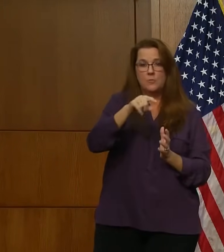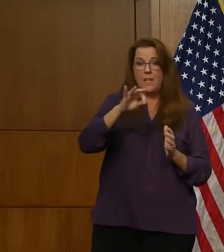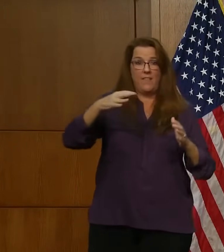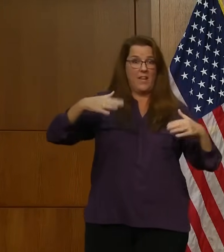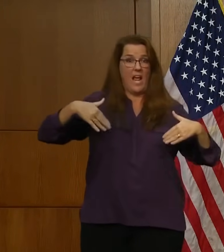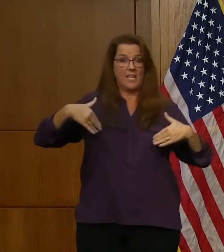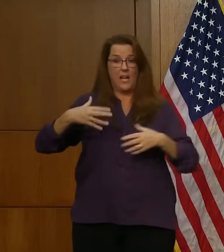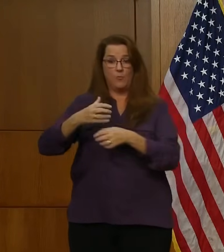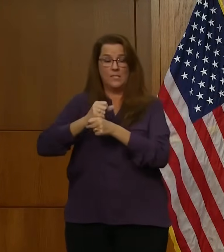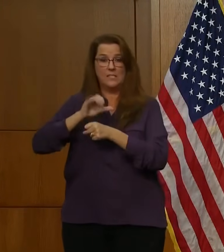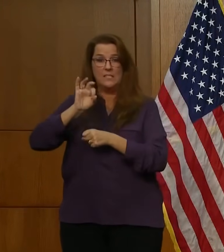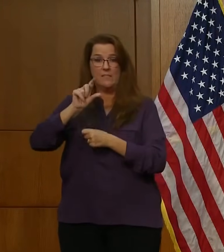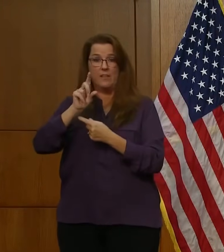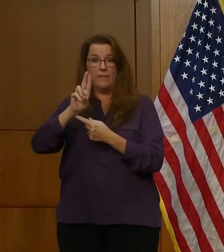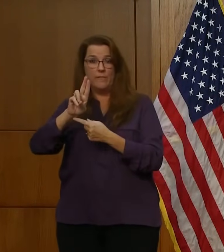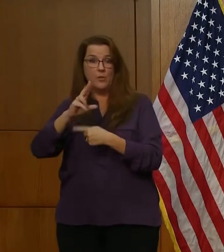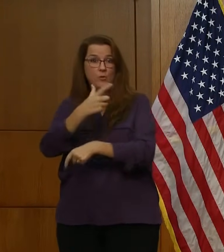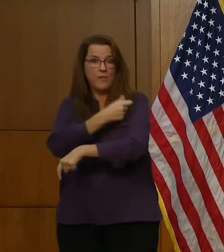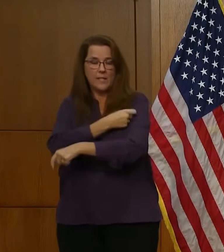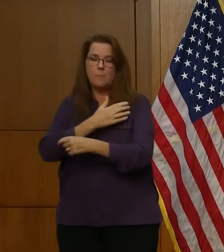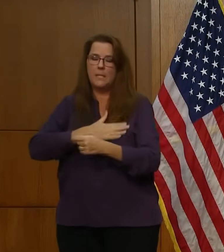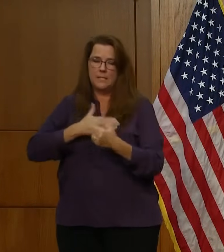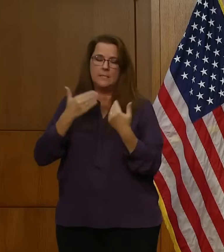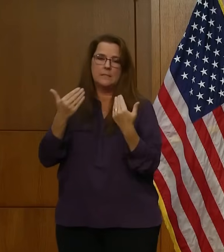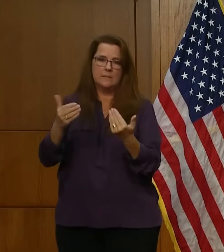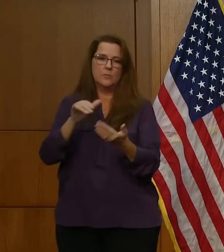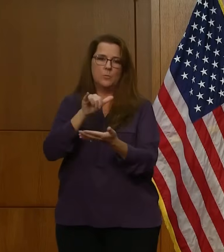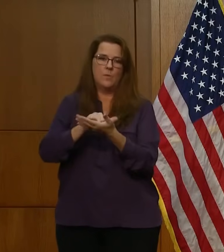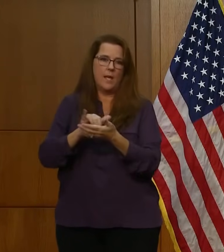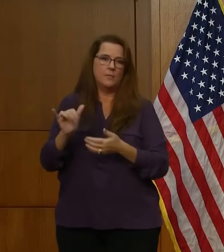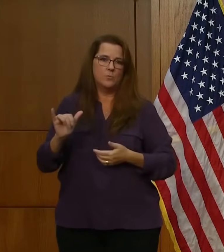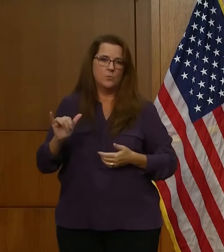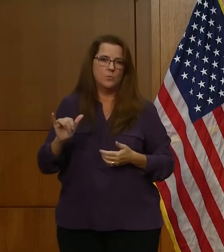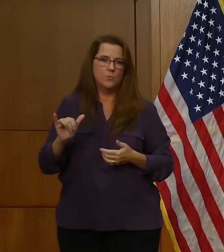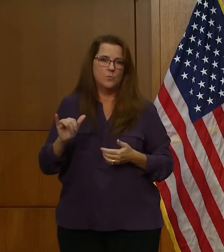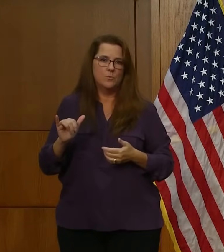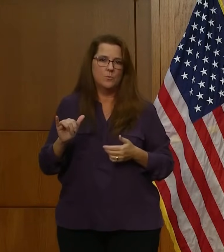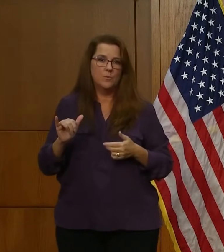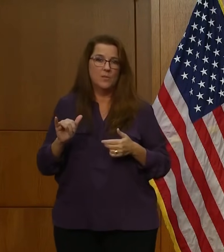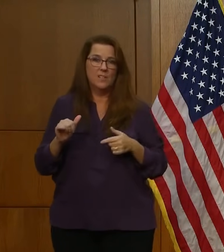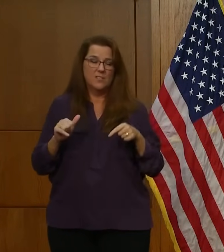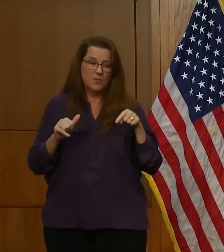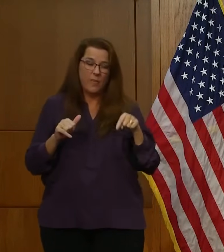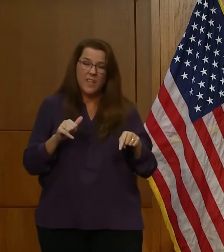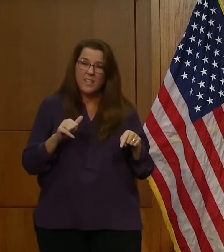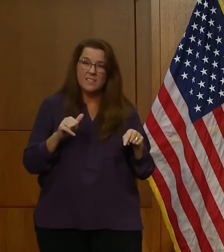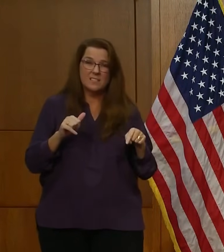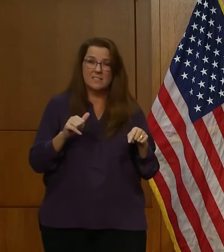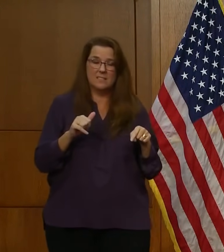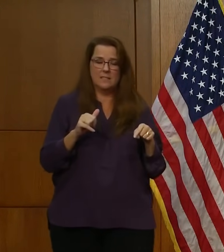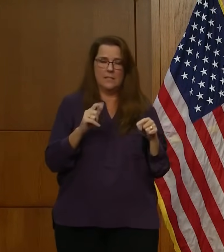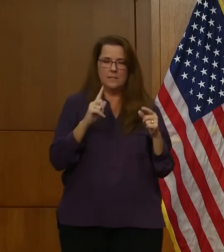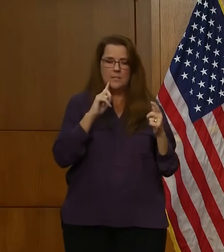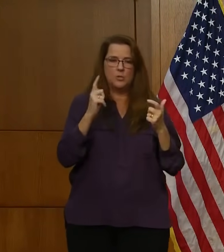WHEN THE TIME COMES, AND I WOULD ALSO ENCOURAGE ALL OF YOU IF YOU HAVEN'T ALREADY RECEIVED THE FLU VACCINATION TO DO THAT,